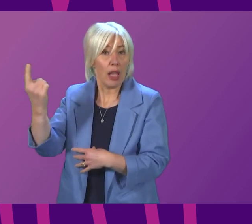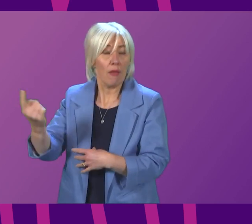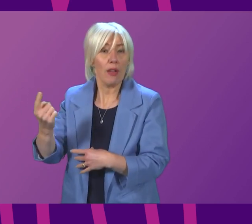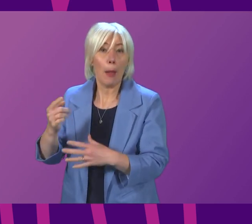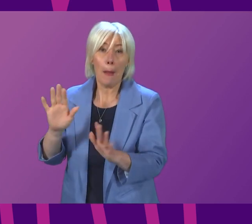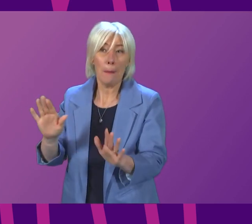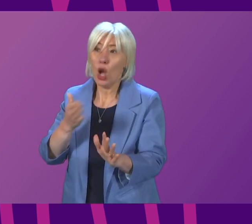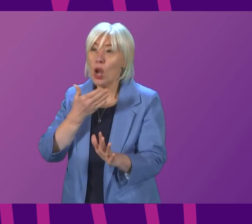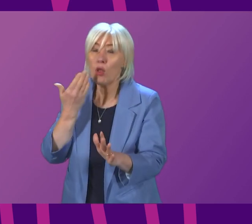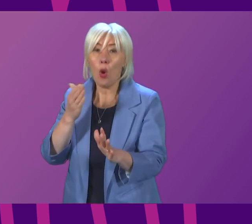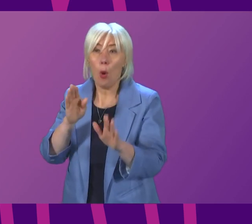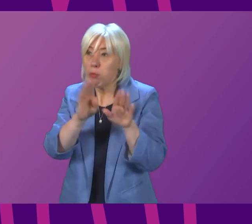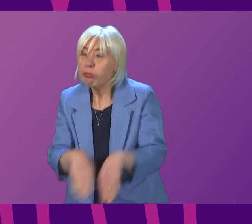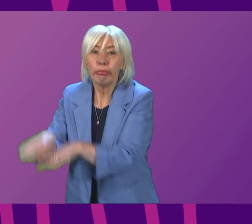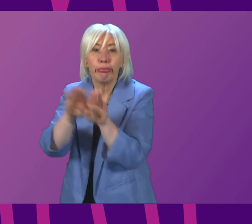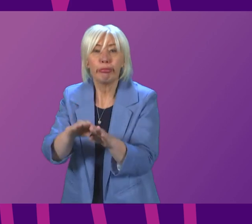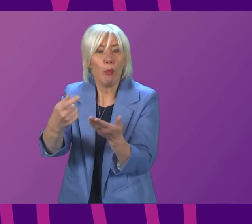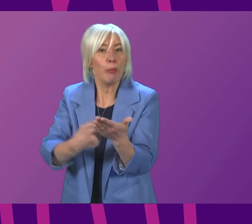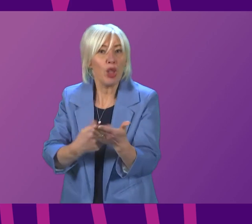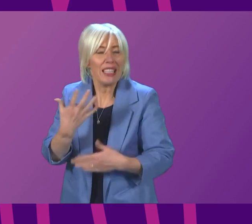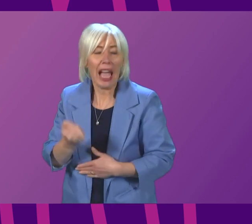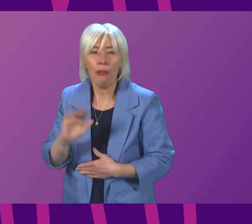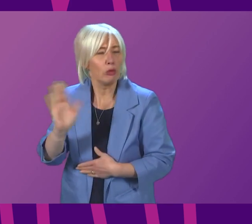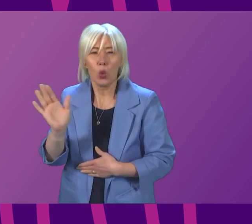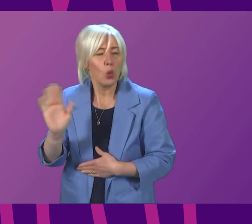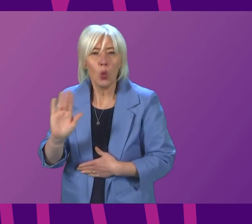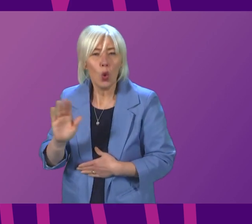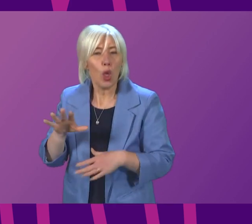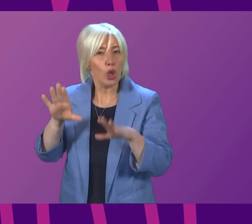there is no blanket policy in place right now that prevents in-patients in hospital